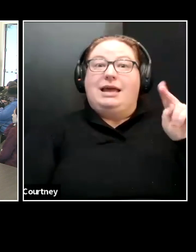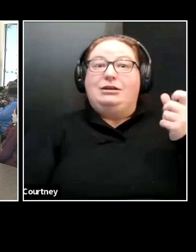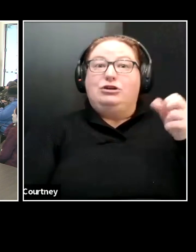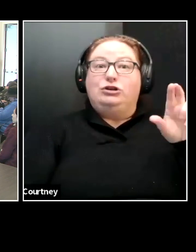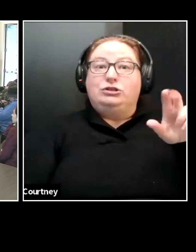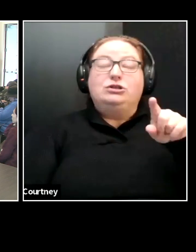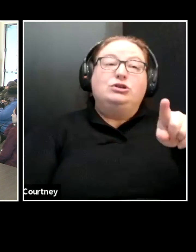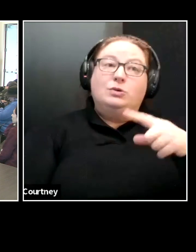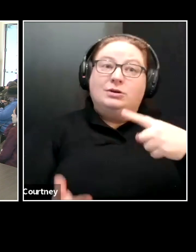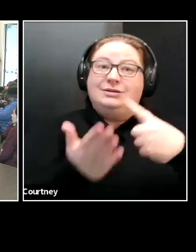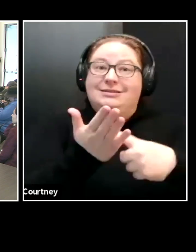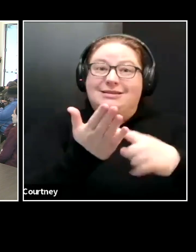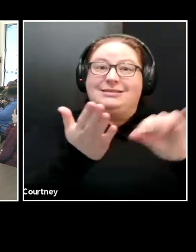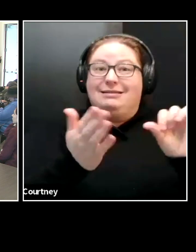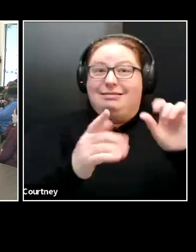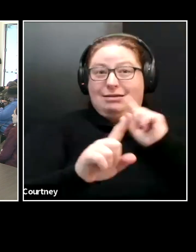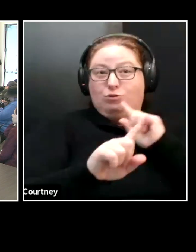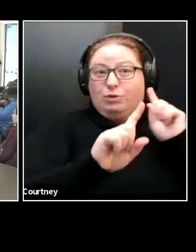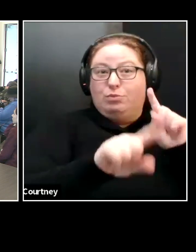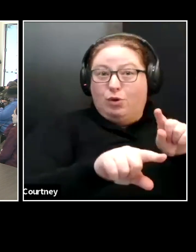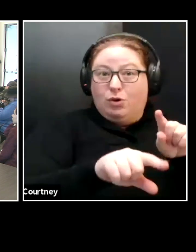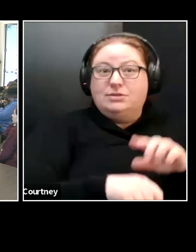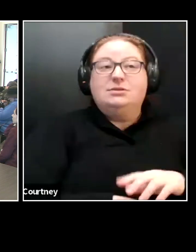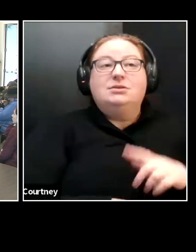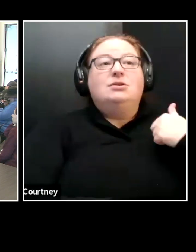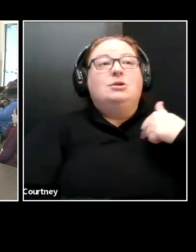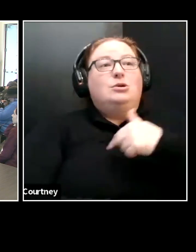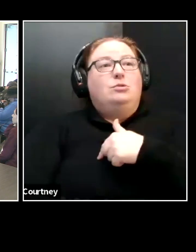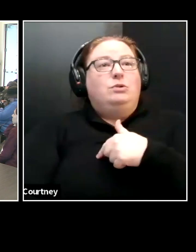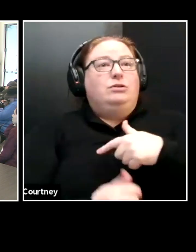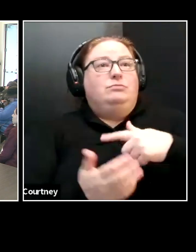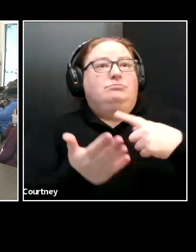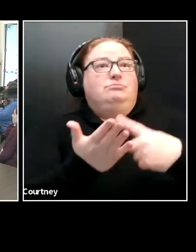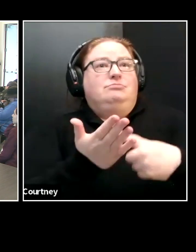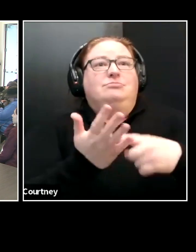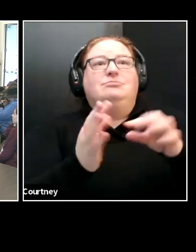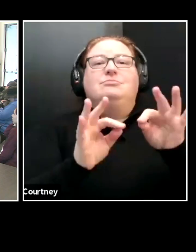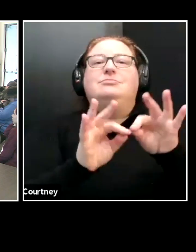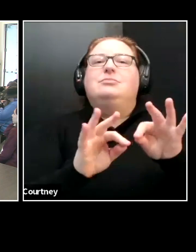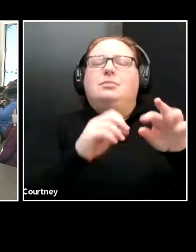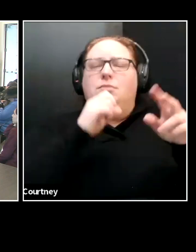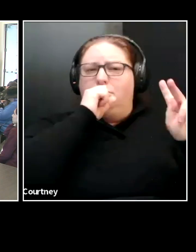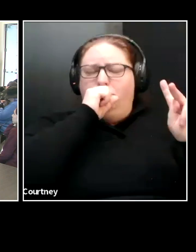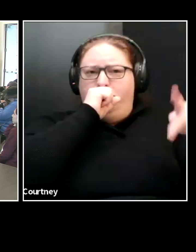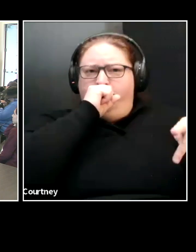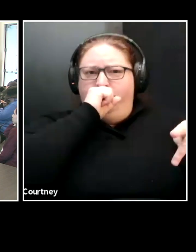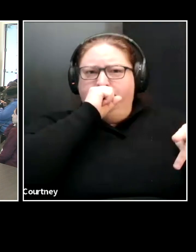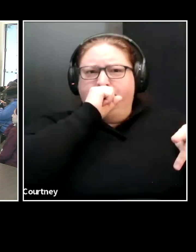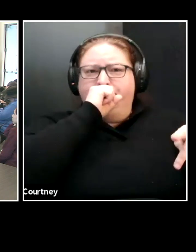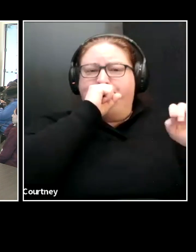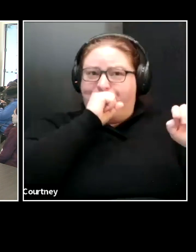and we're we're talking about this in terms of key performance indicators, but in the world that Amos